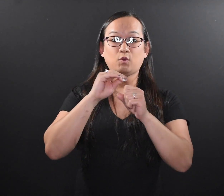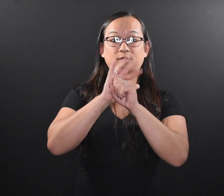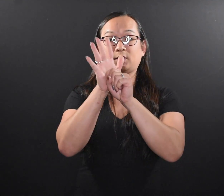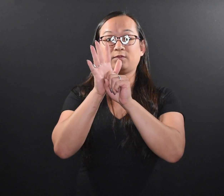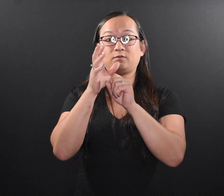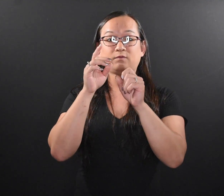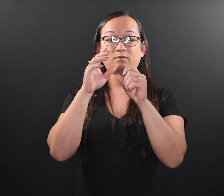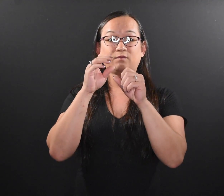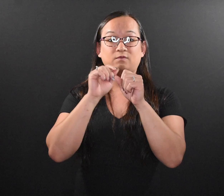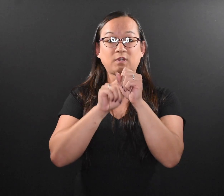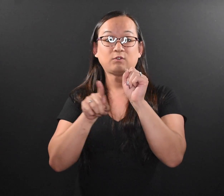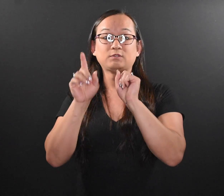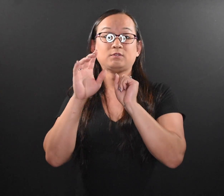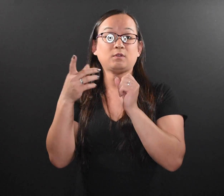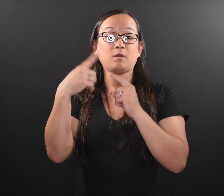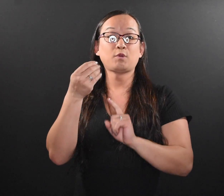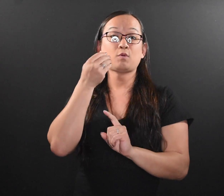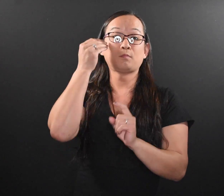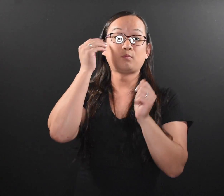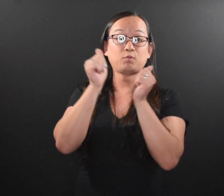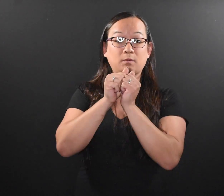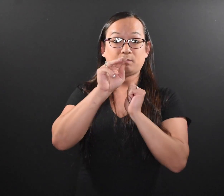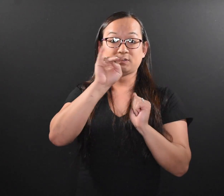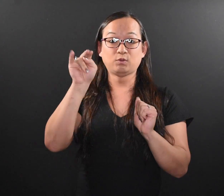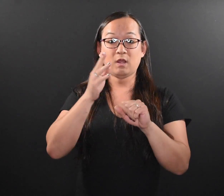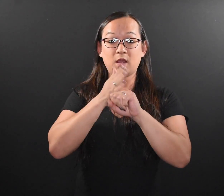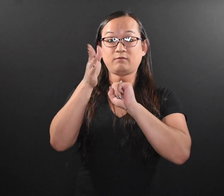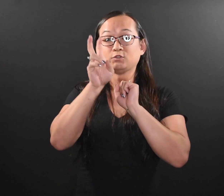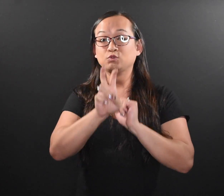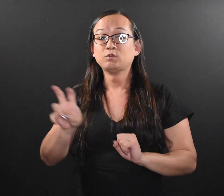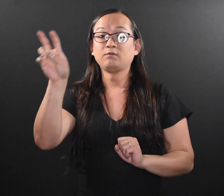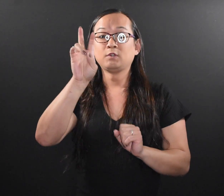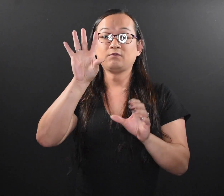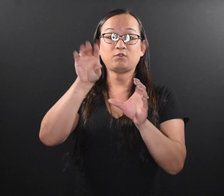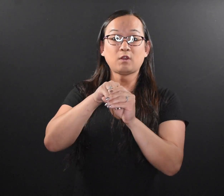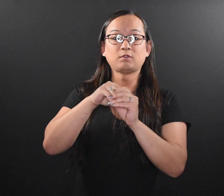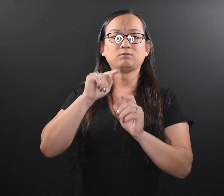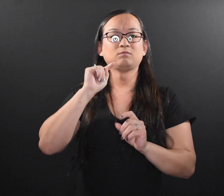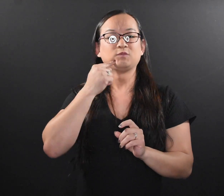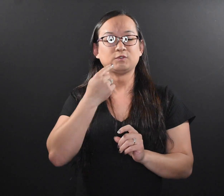The latest example of COVID-19 variants coming home with Minnesotans after travel